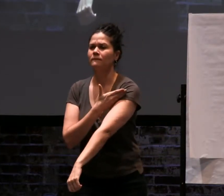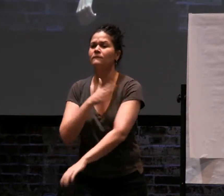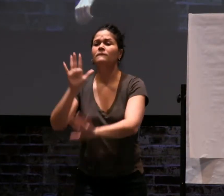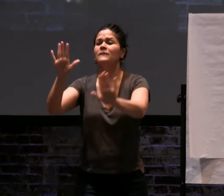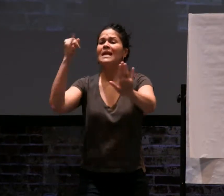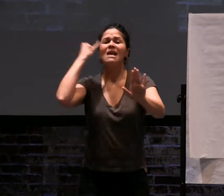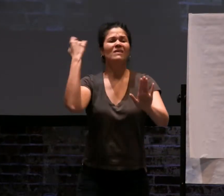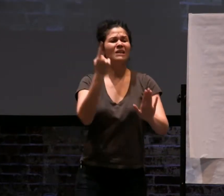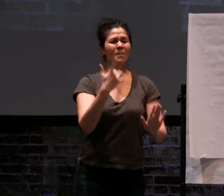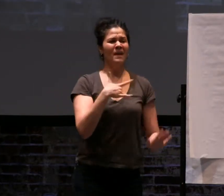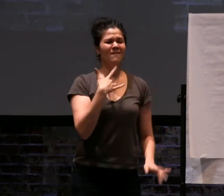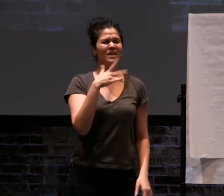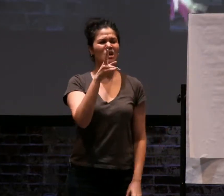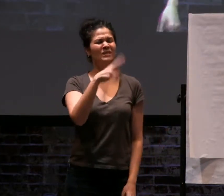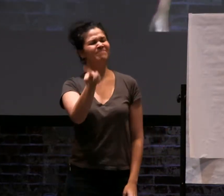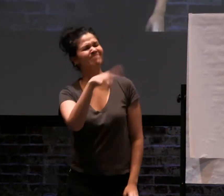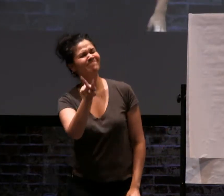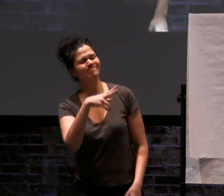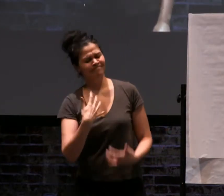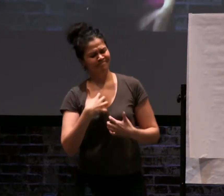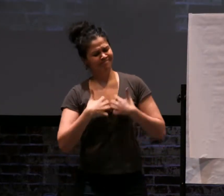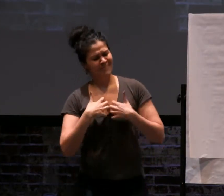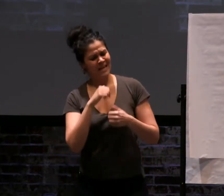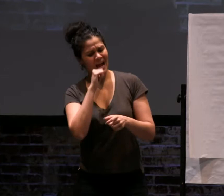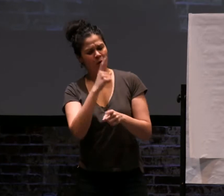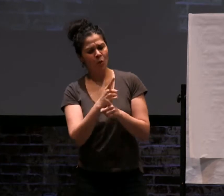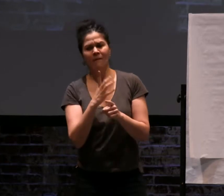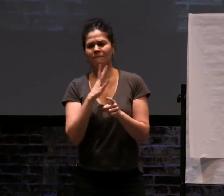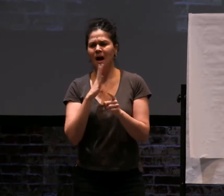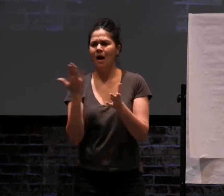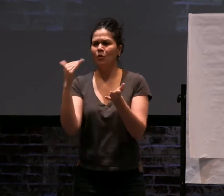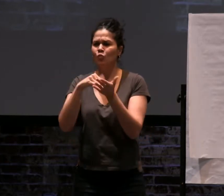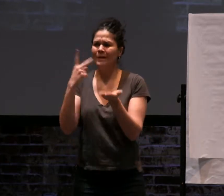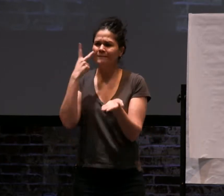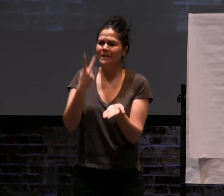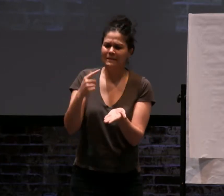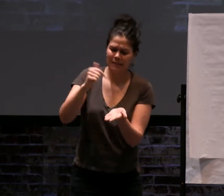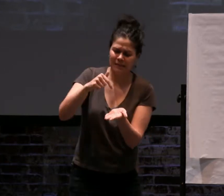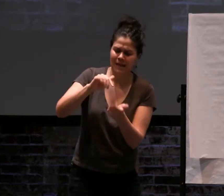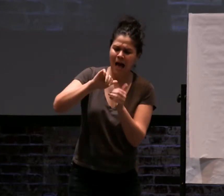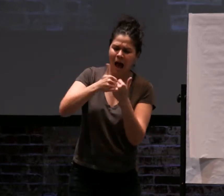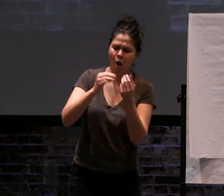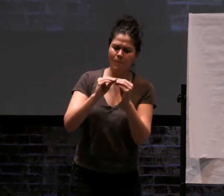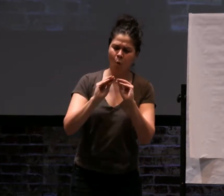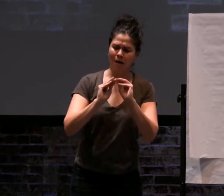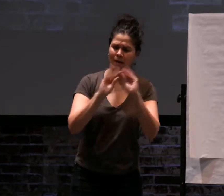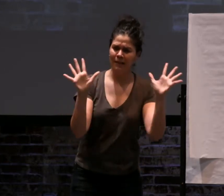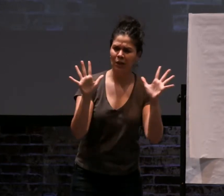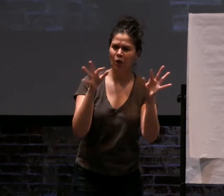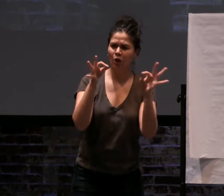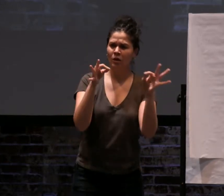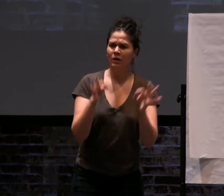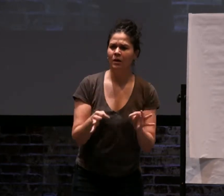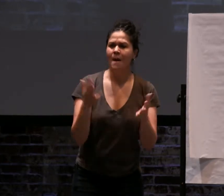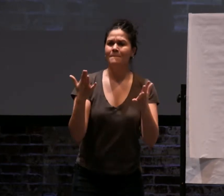And we need to think critically on what works and what doesn't work. And it's okay if something didn't quite feel right